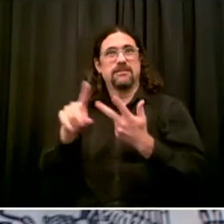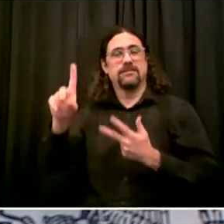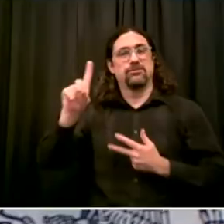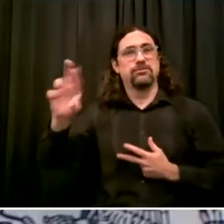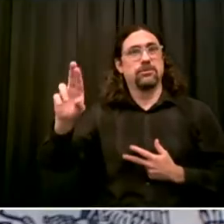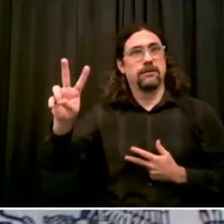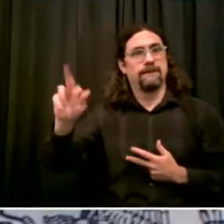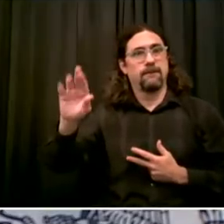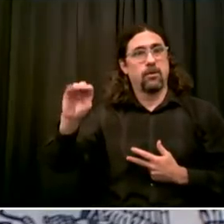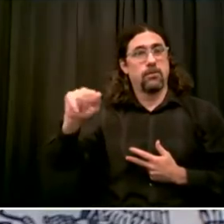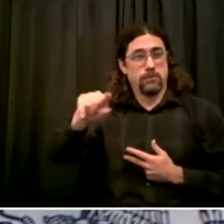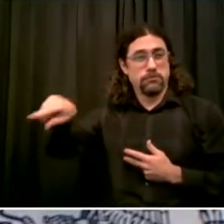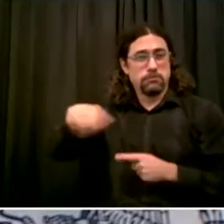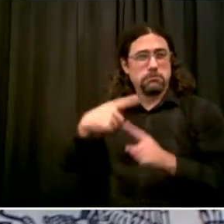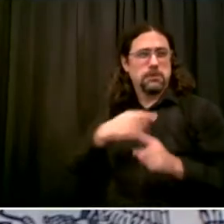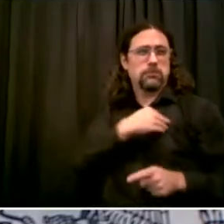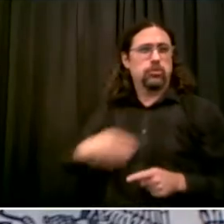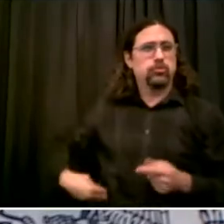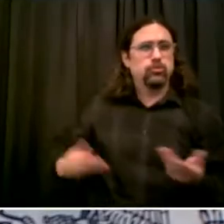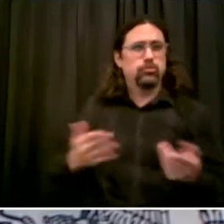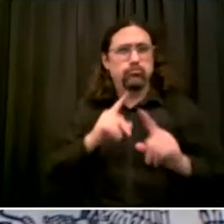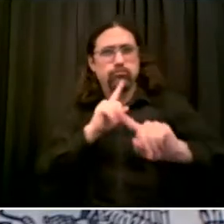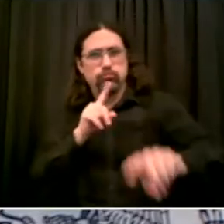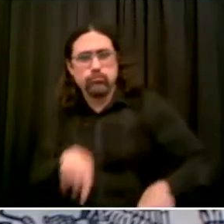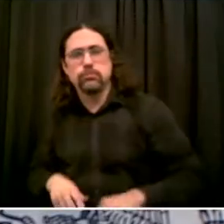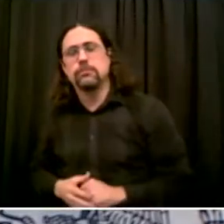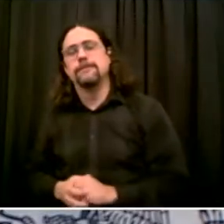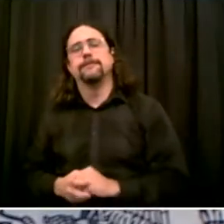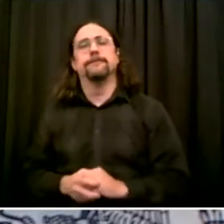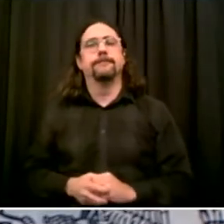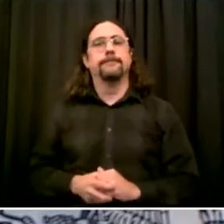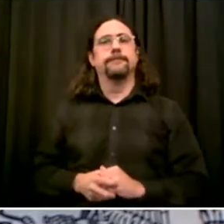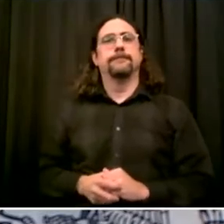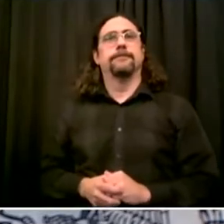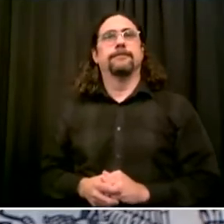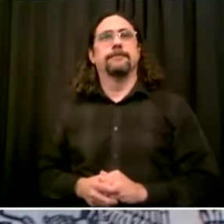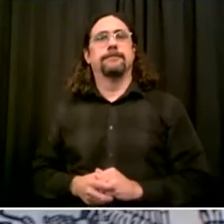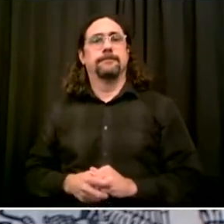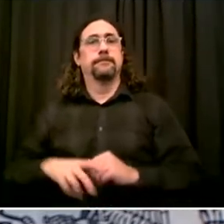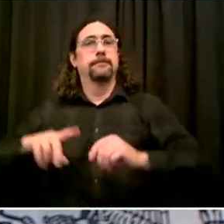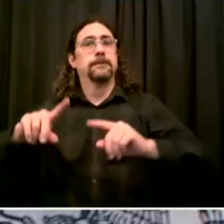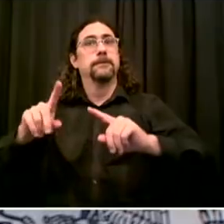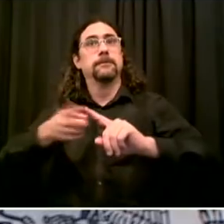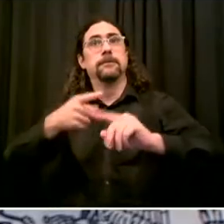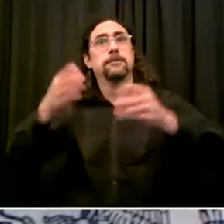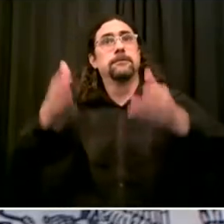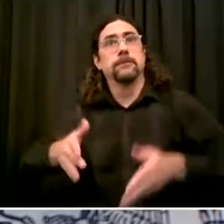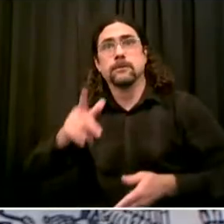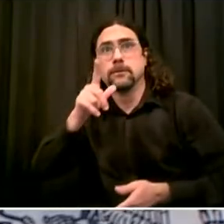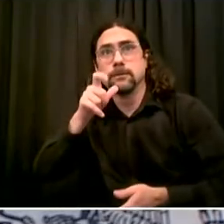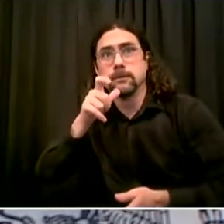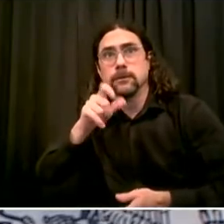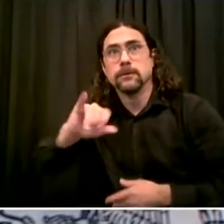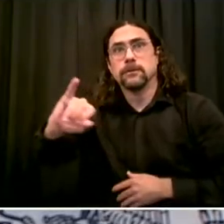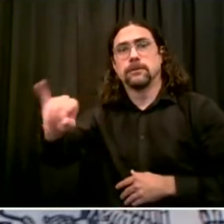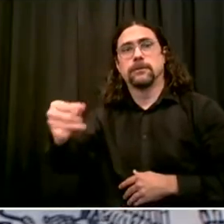RESILIENCY. WITH THAT WE WILL SRTAT WITH JULIET FROM 1010 WINS. GOOD MORNING